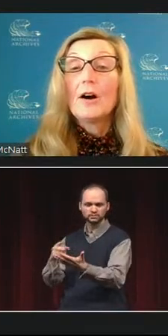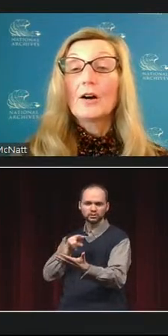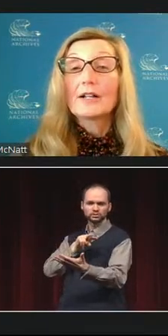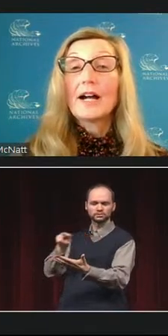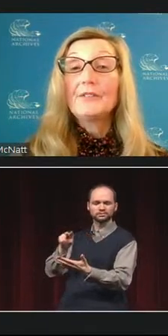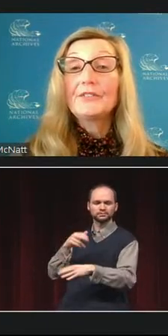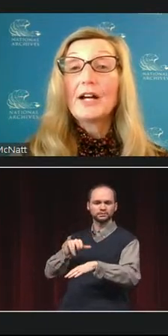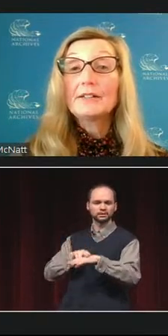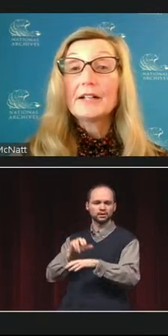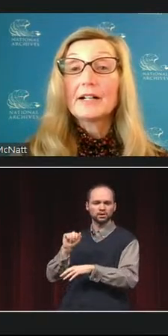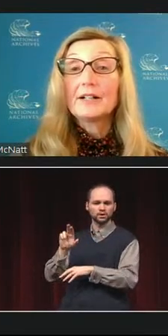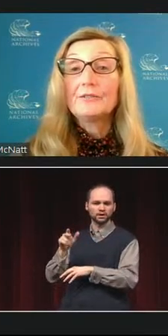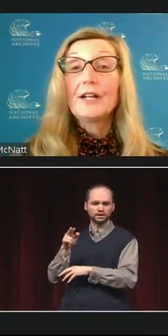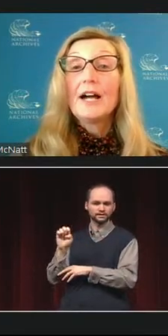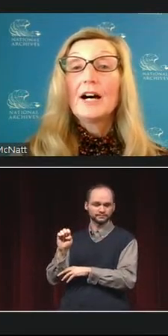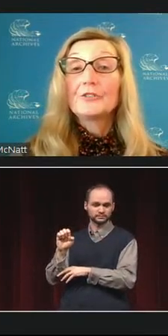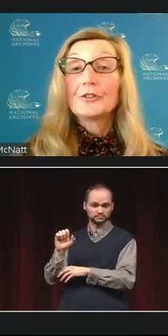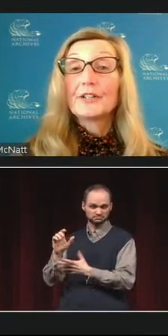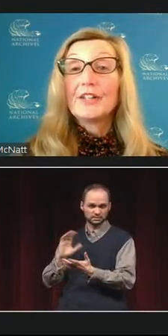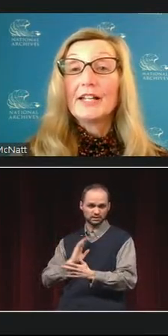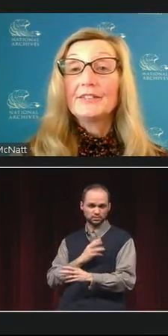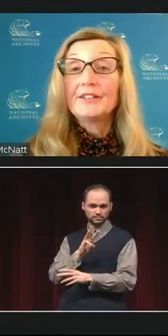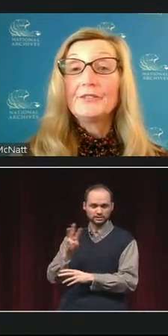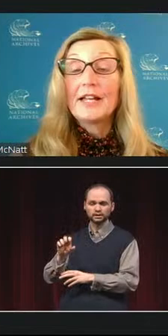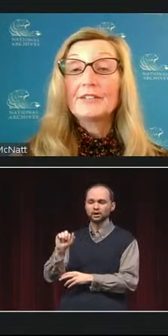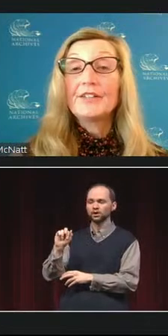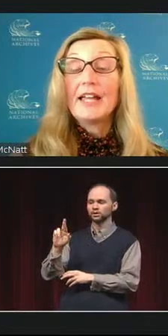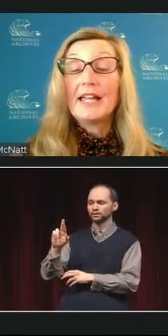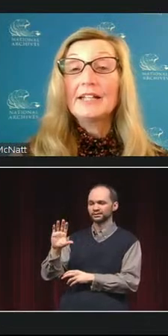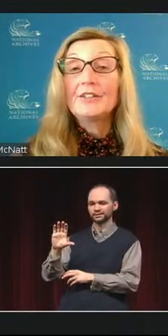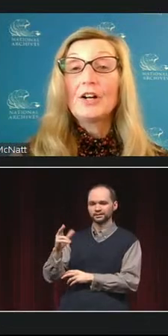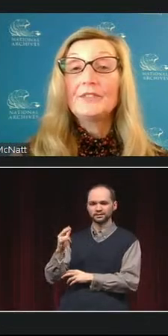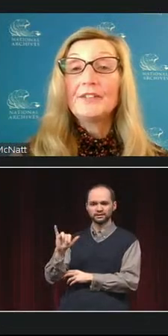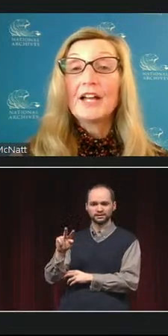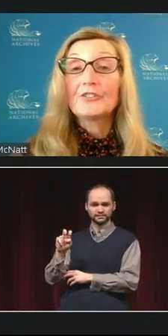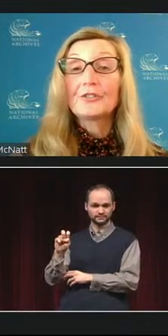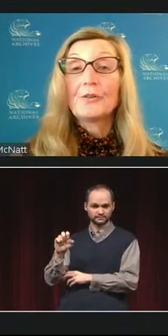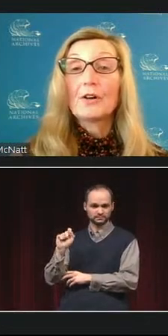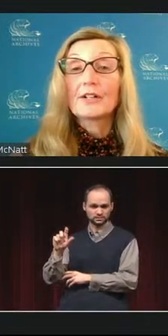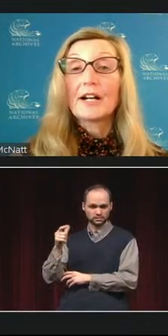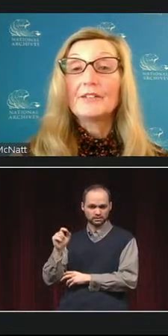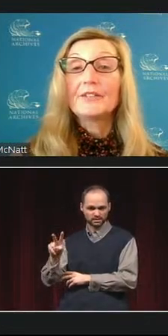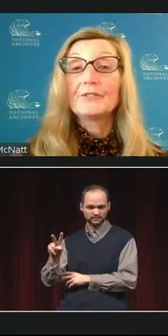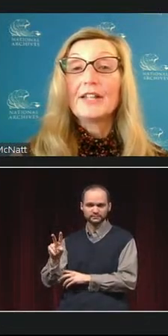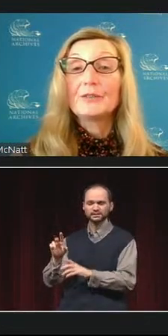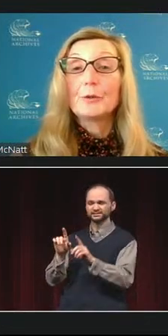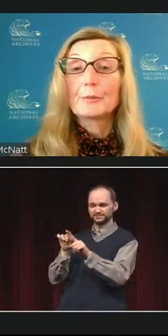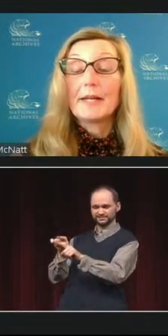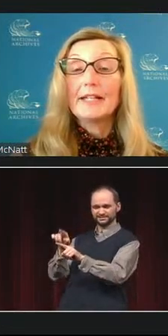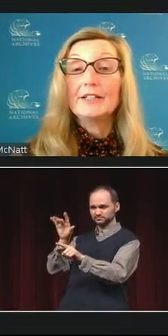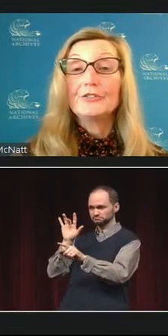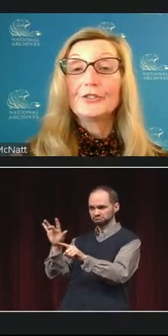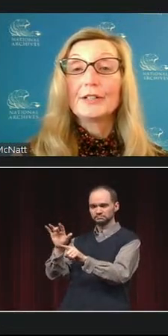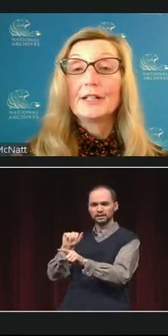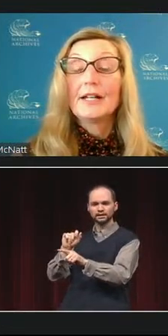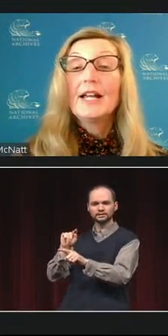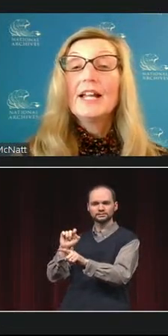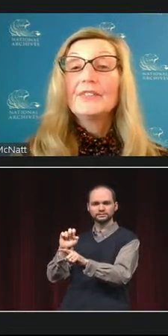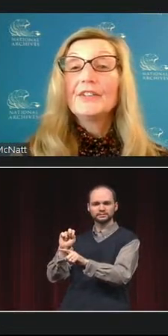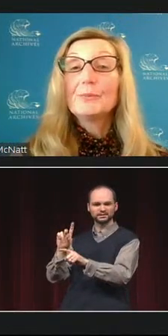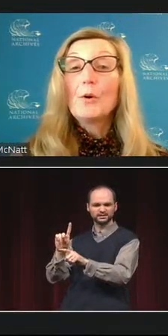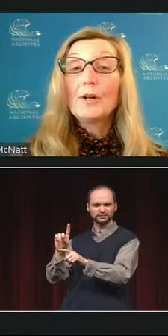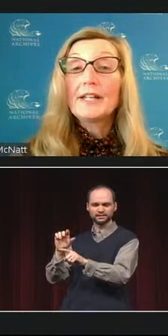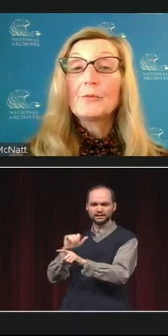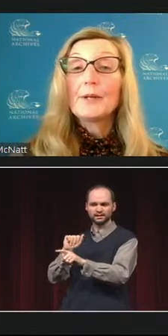archives.gov under attend an event and on the National Archives Facebook page. This morning we